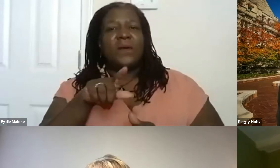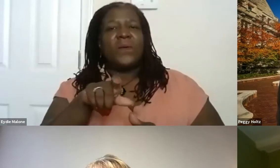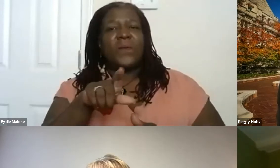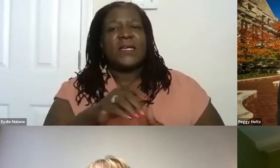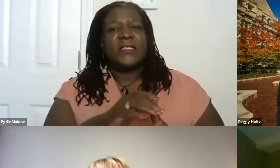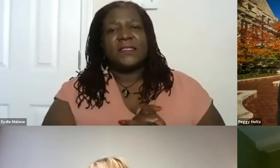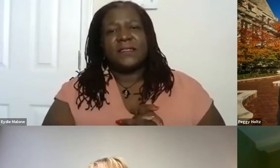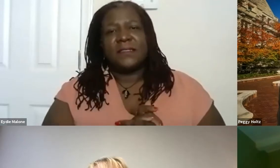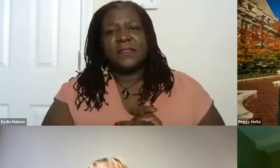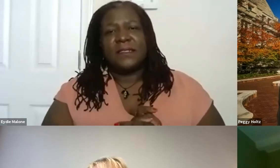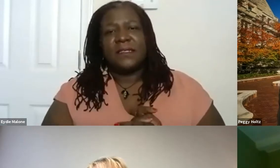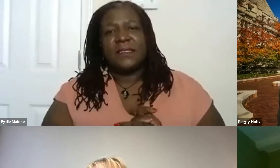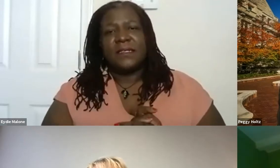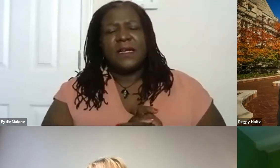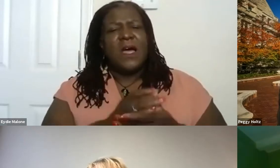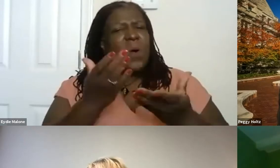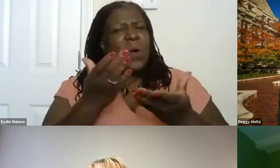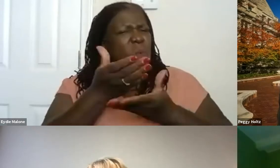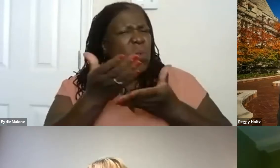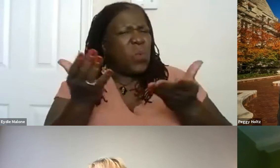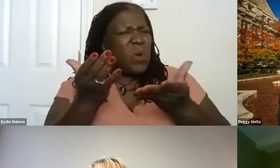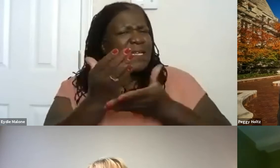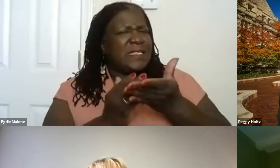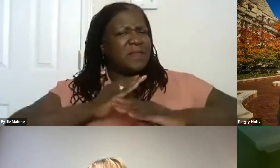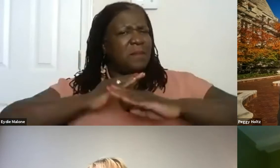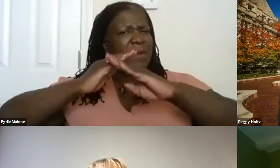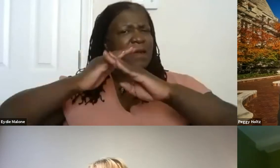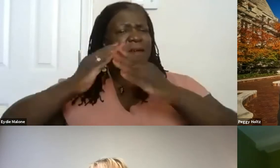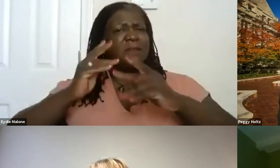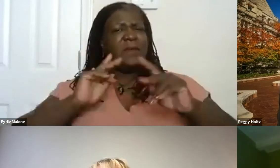What are some of the barriers that people with disabilities might face in getting the